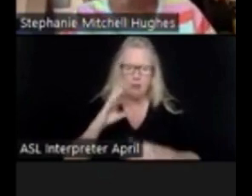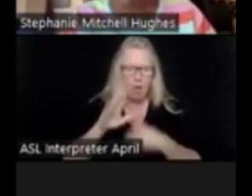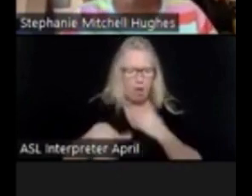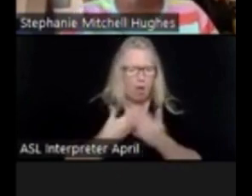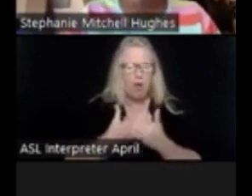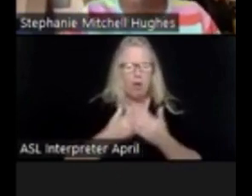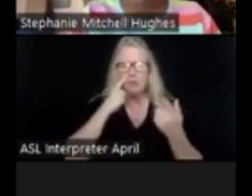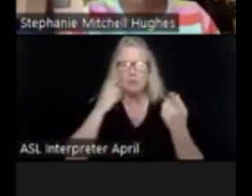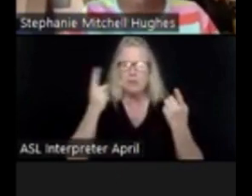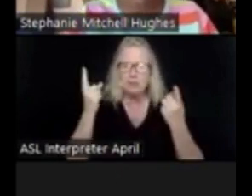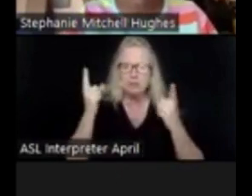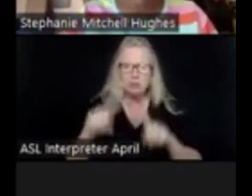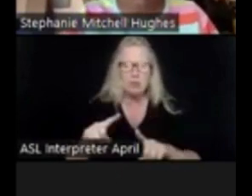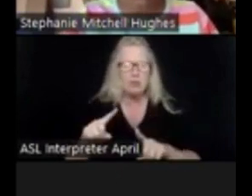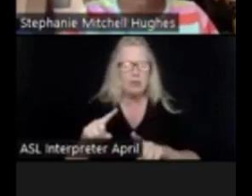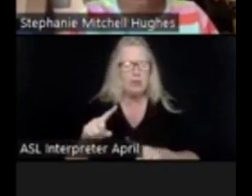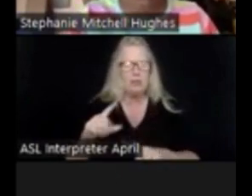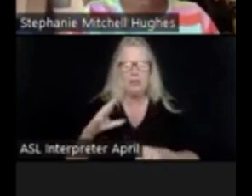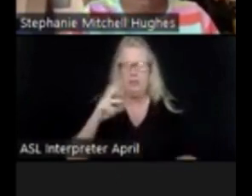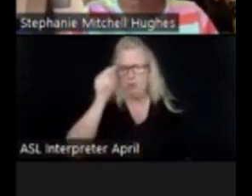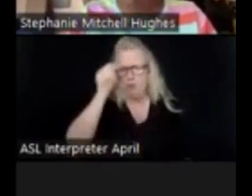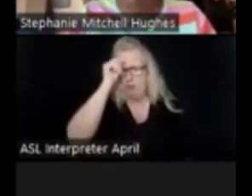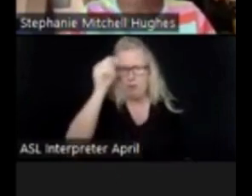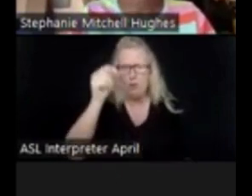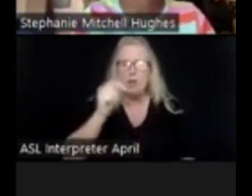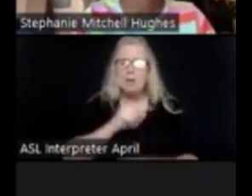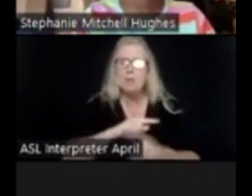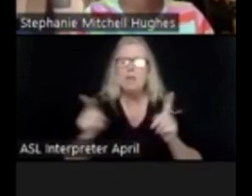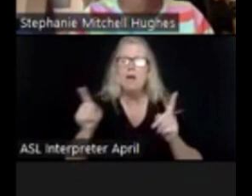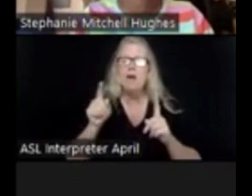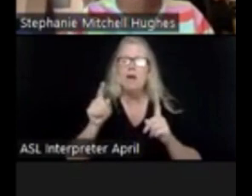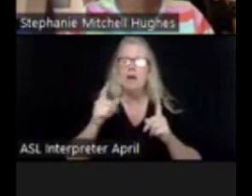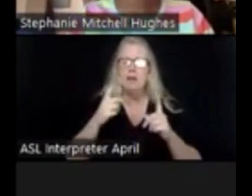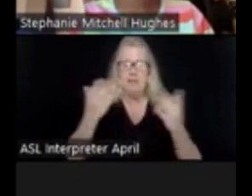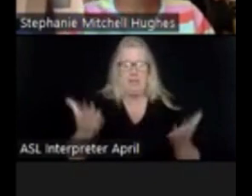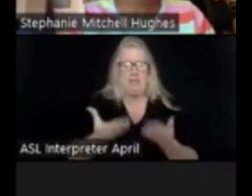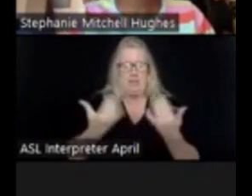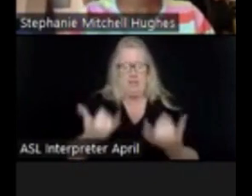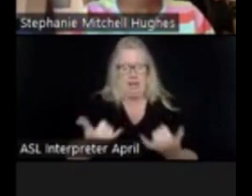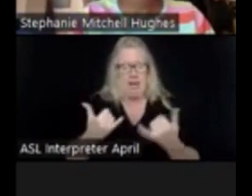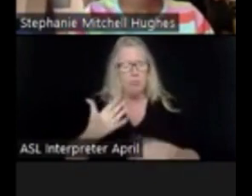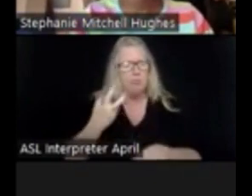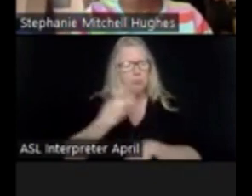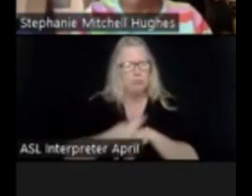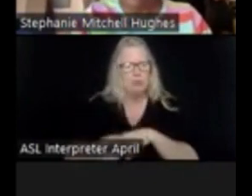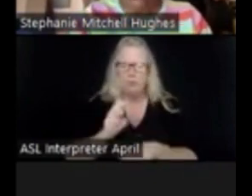THESE IN THE THEORY, BUT IN THE HERE AND NOW, THIS IS TOUGH. NUMBER TEN.